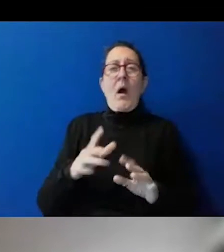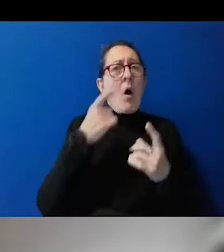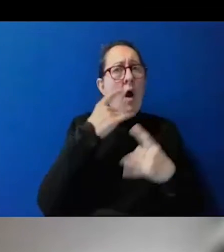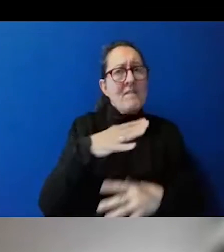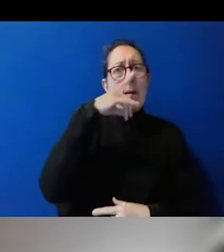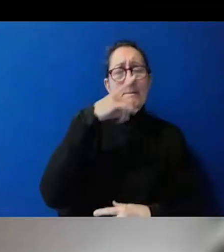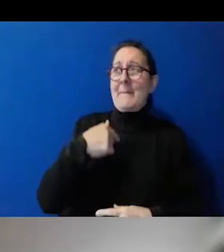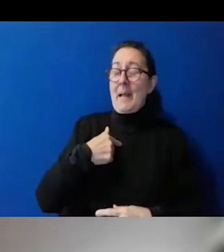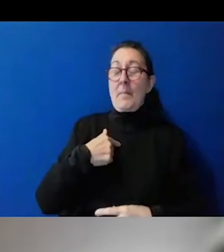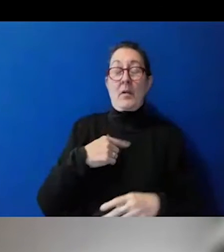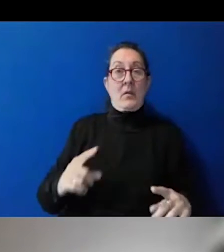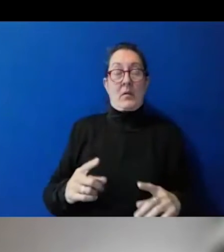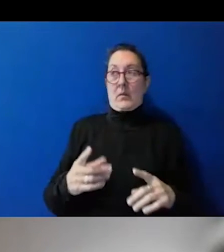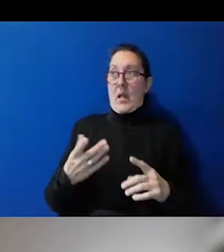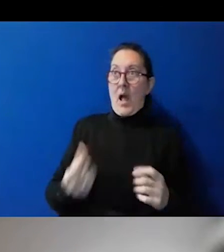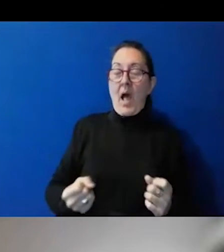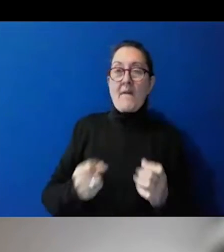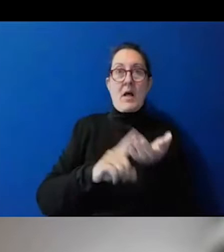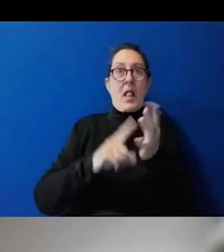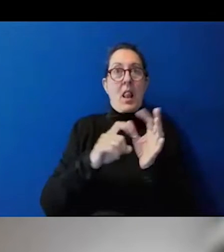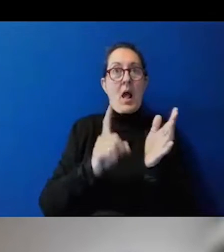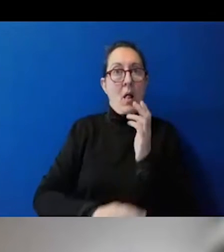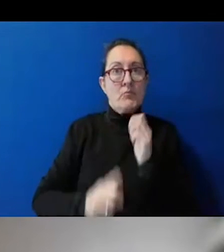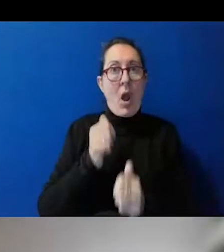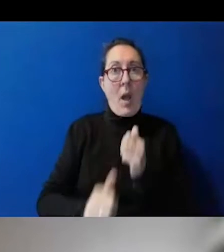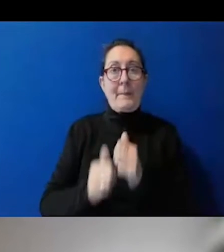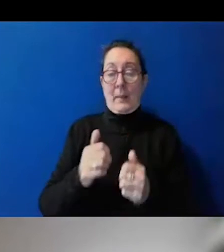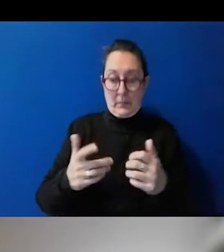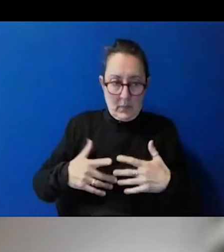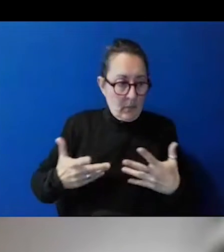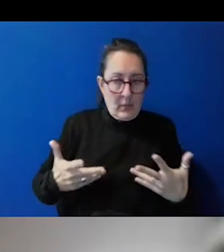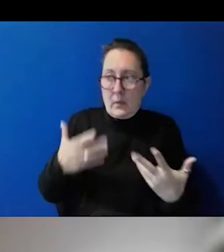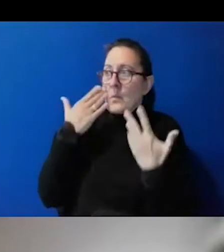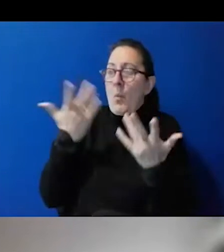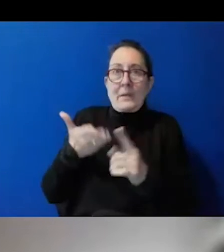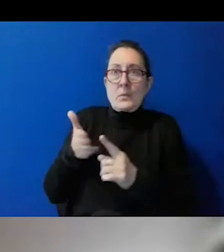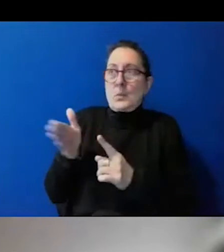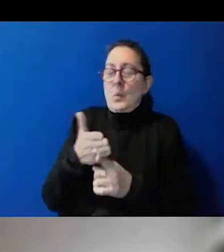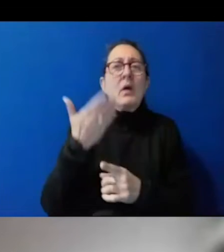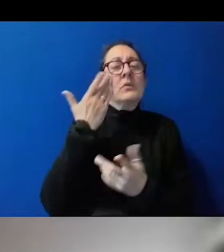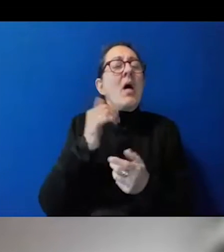uh have no idea where to turn for help uh or where to start their legal Journey uh LW access New